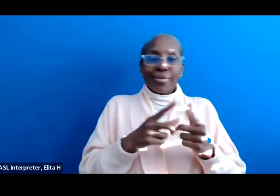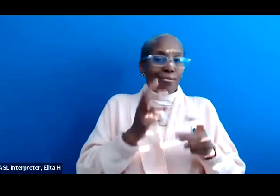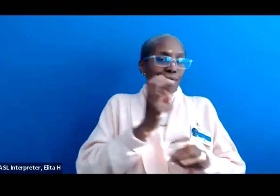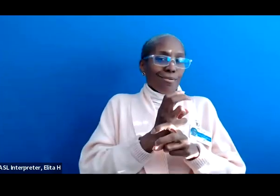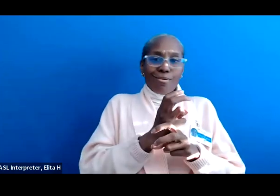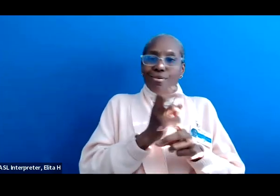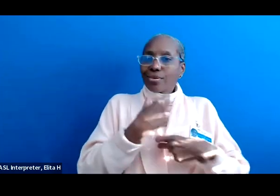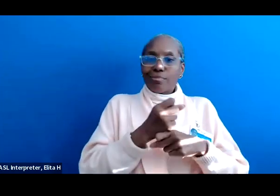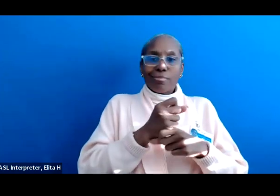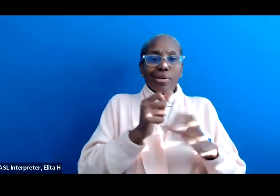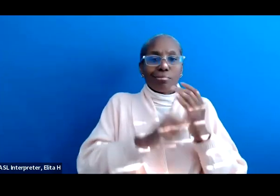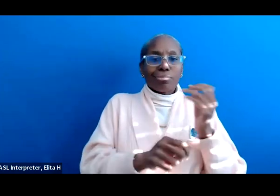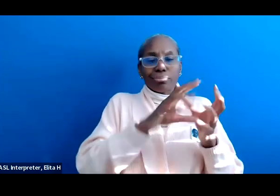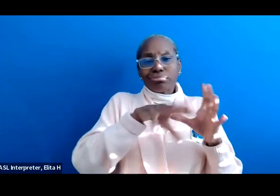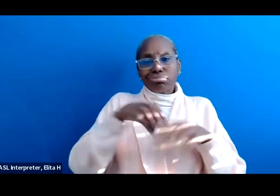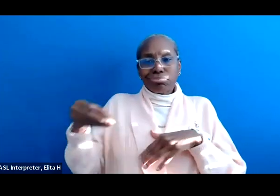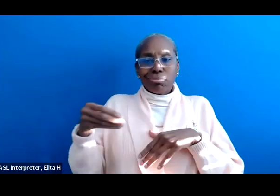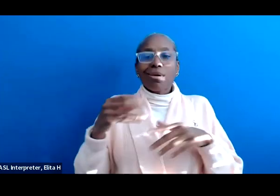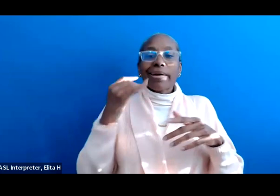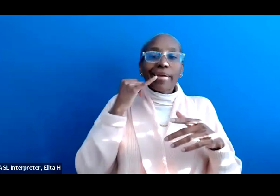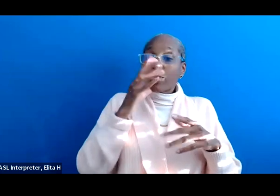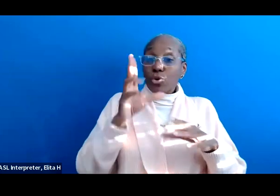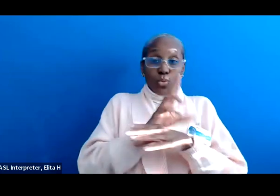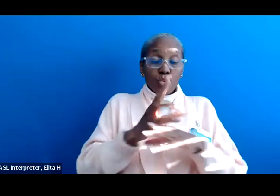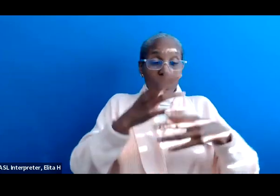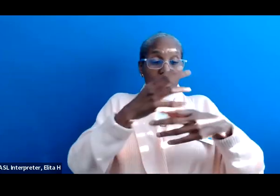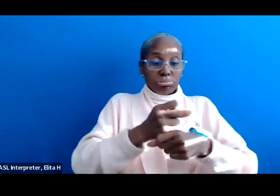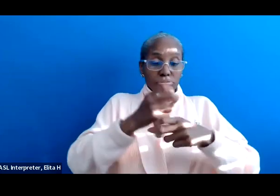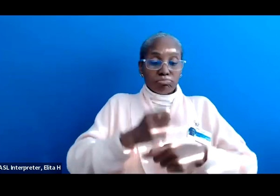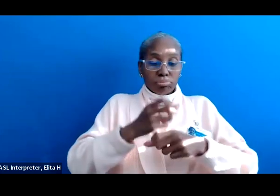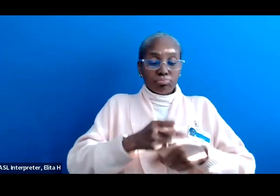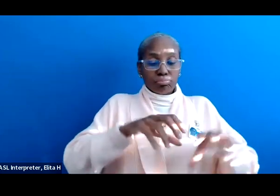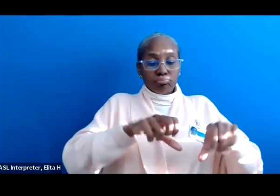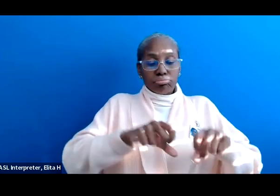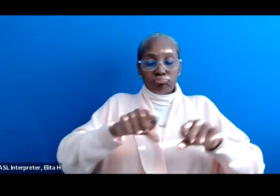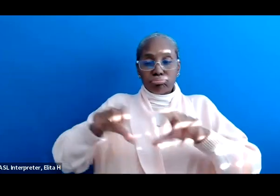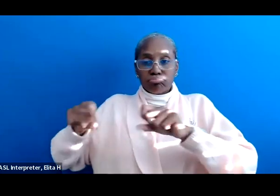Those don't use the natural movement of the bowel. You want to keep your bowel healthy. You want to keep it working.